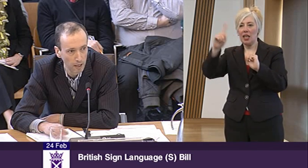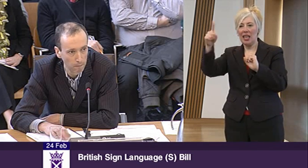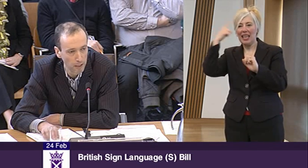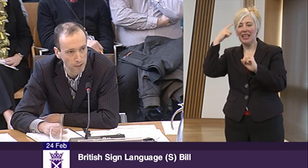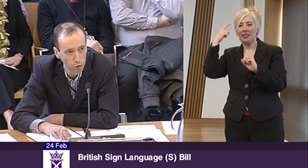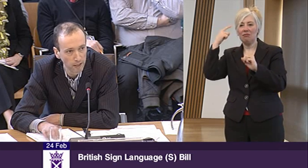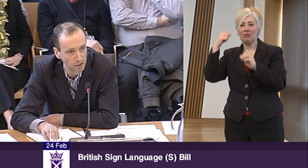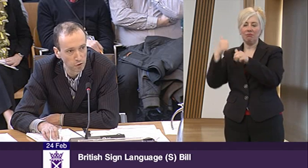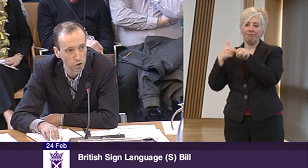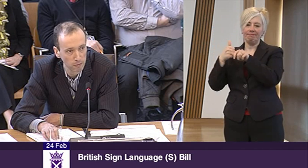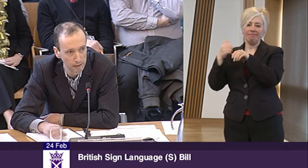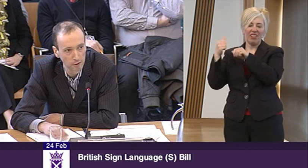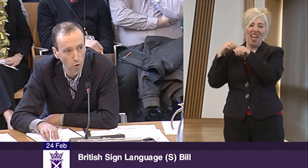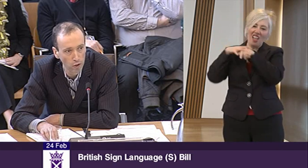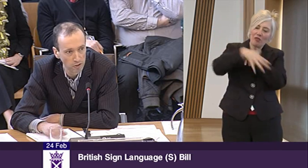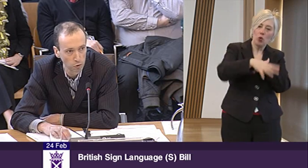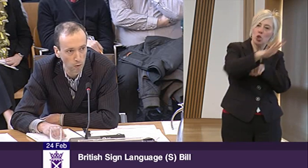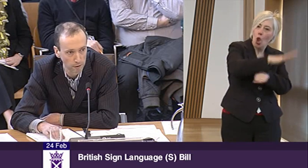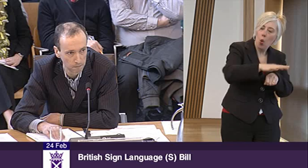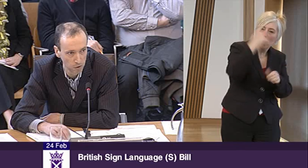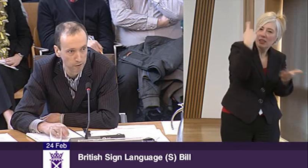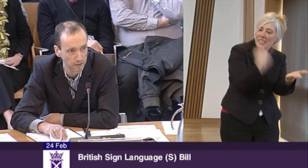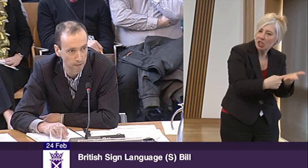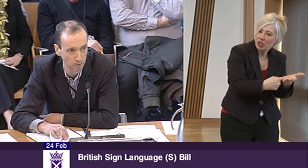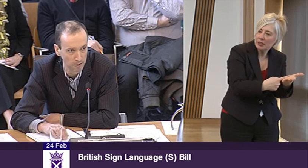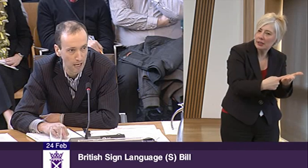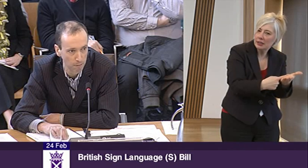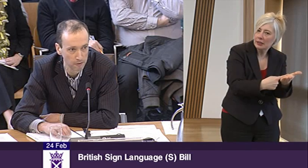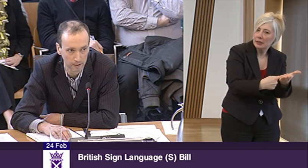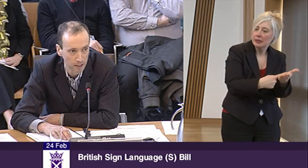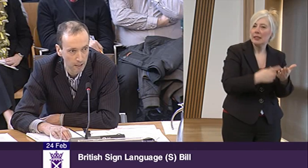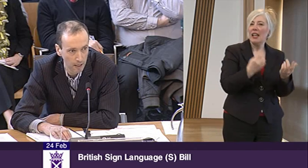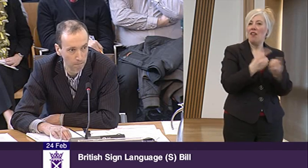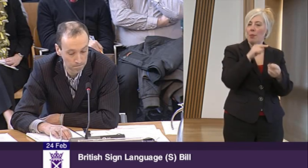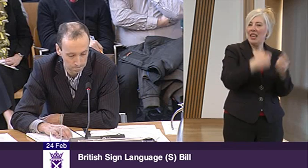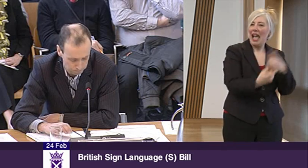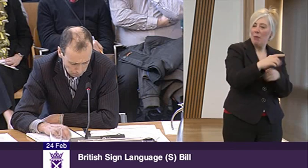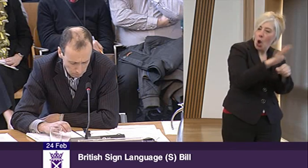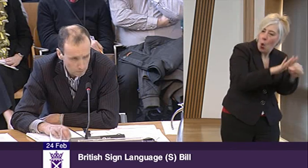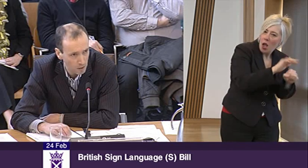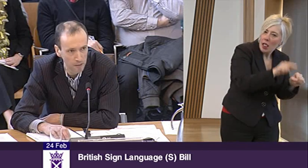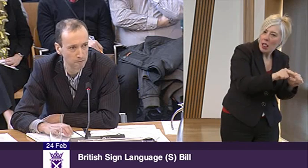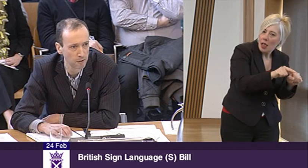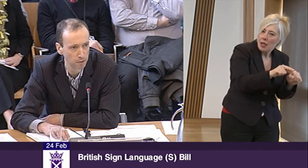local decision making, who will make a judgment on whether performance has not been as successful